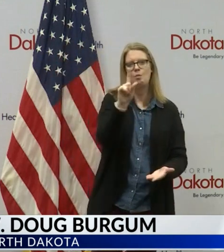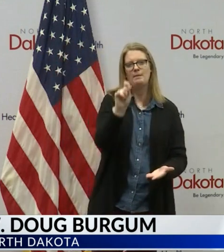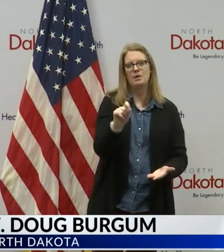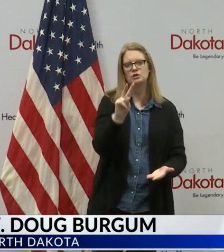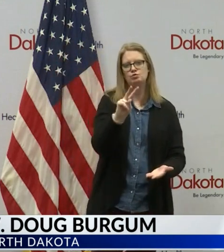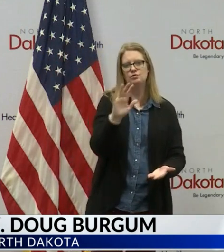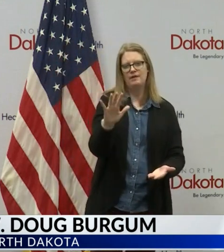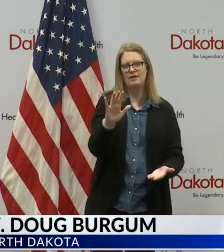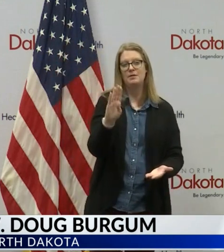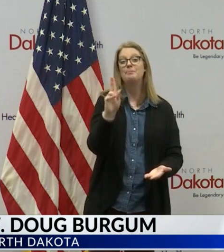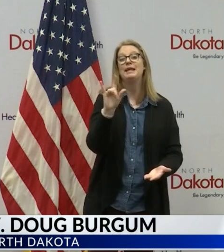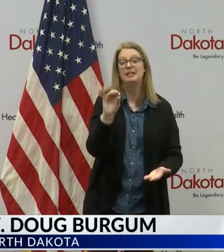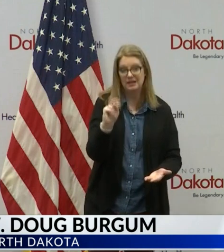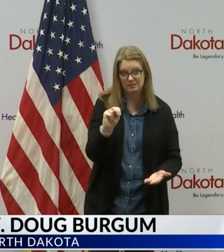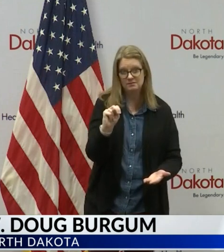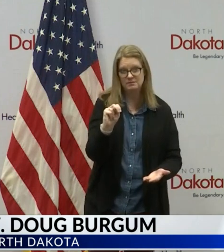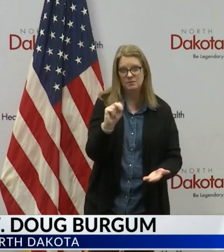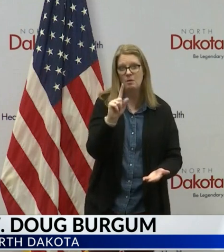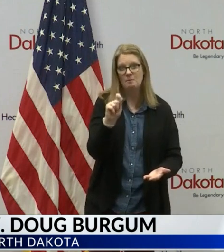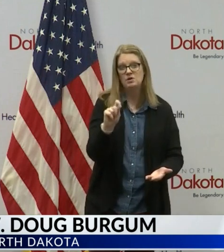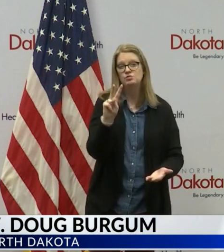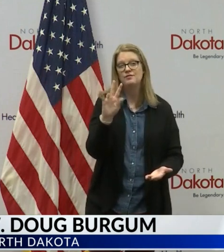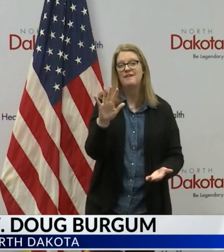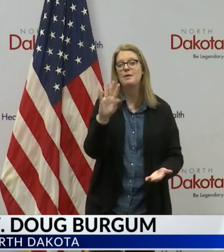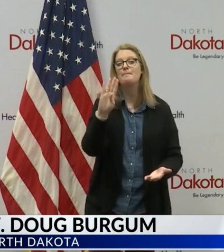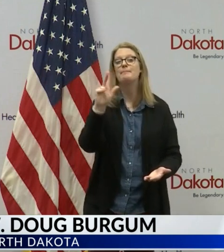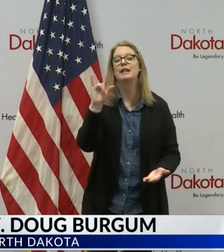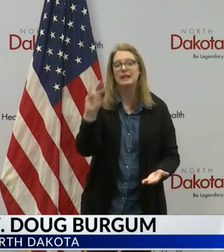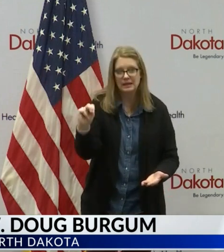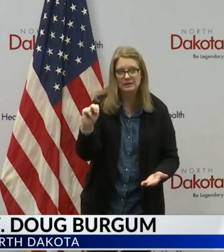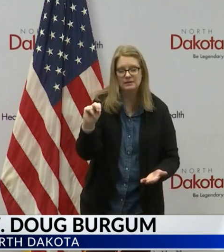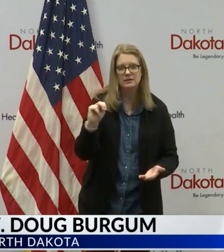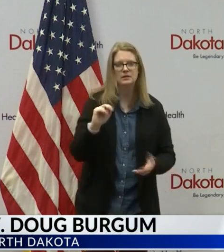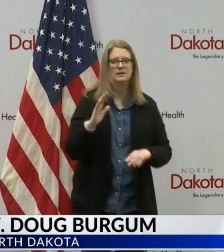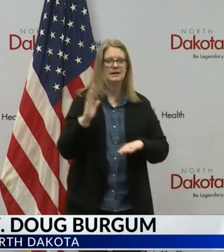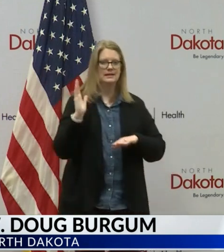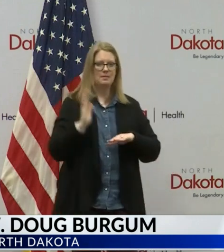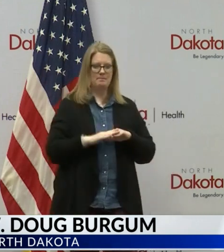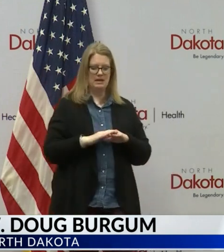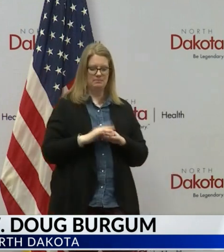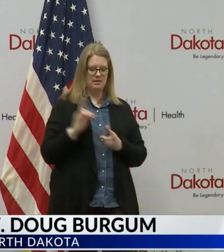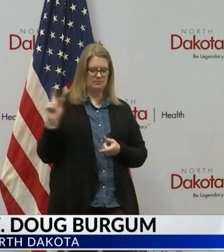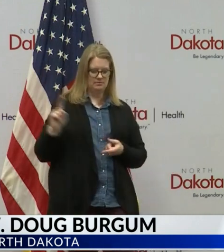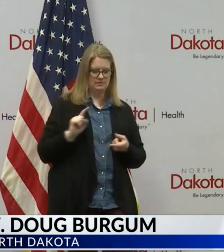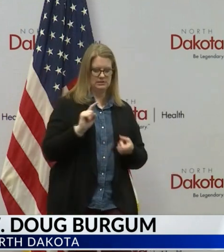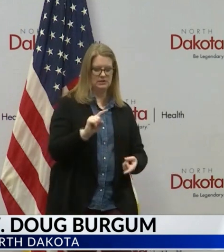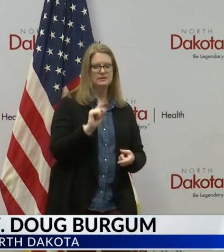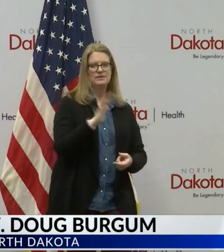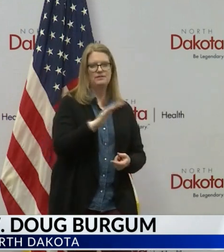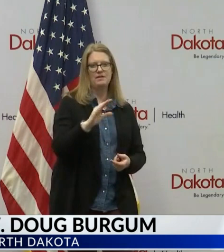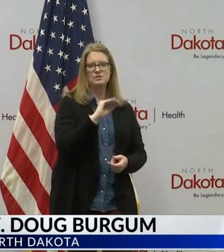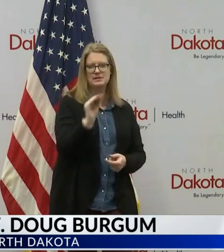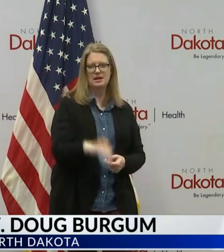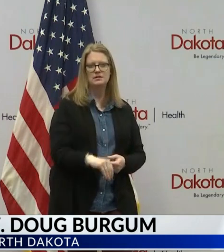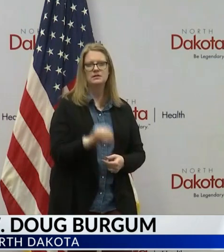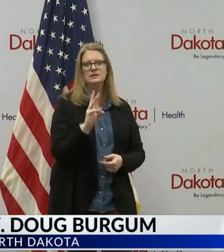RESPONSE COST. THE RELIEF FUNDLE OCCASION OF NORTH DAKOTA OF PART OF THE